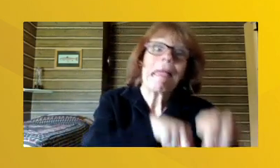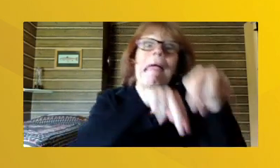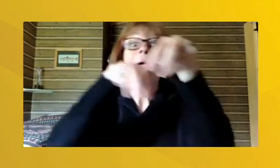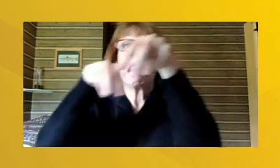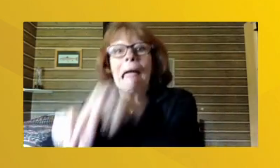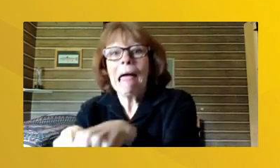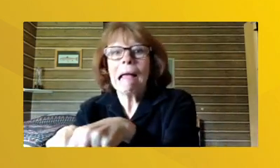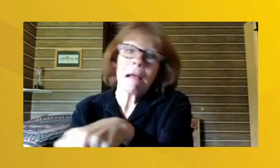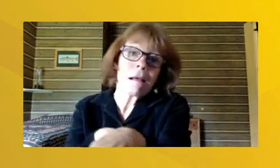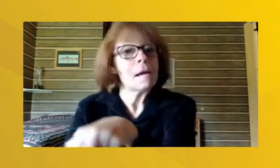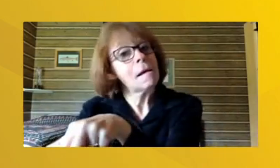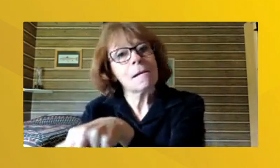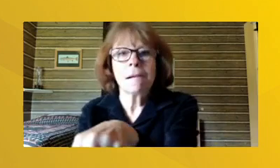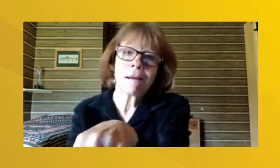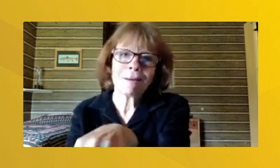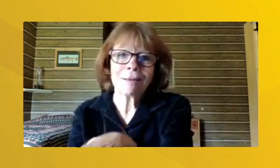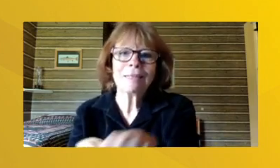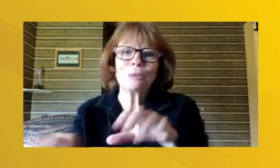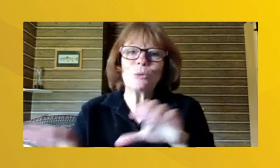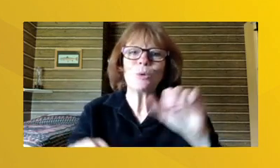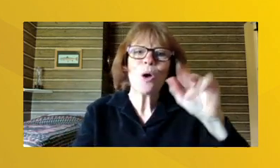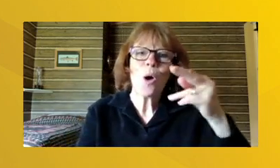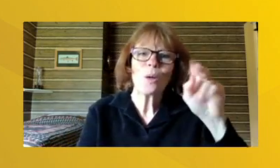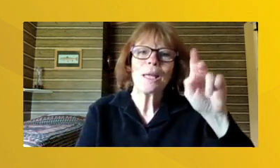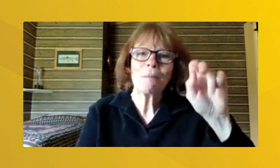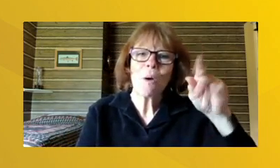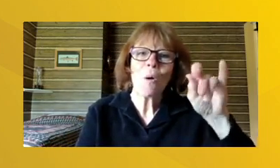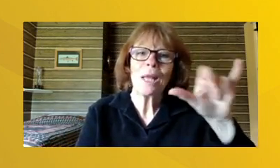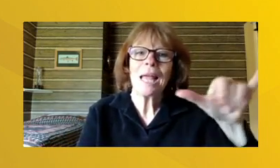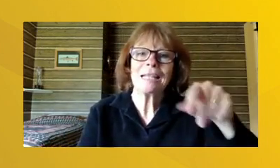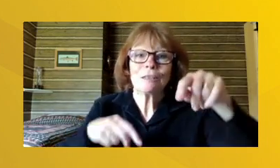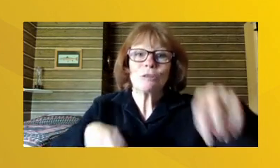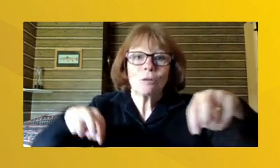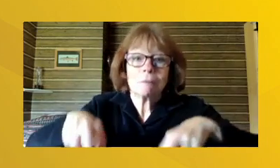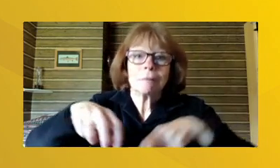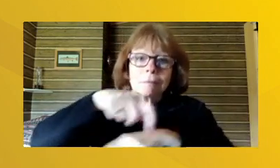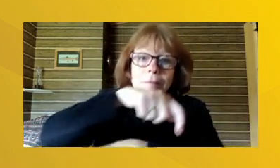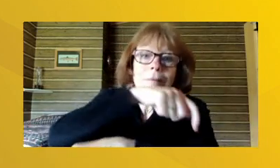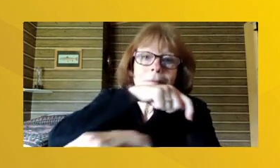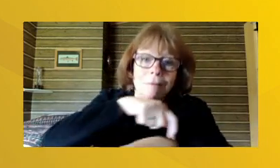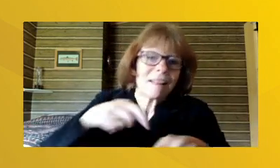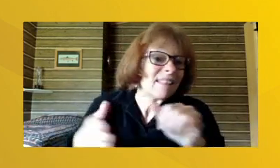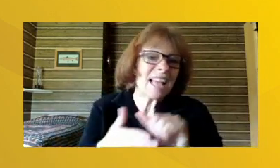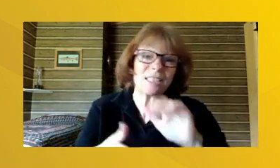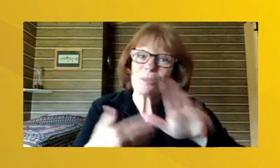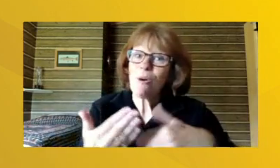and you shake it all about # You do the hokey pokey # Turn yourself around # That's what it's all about.